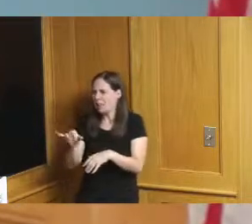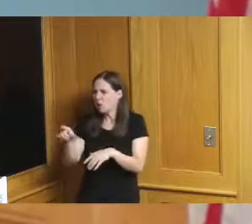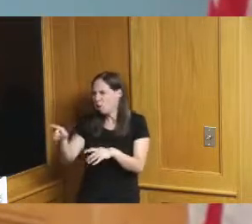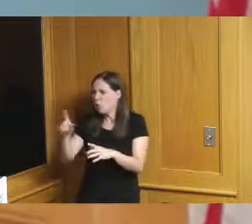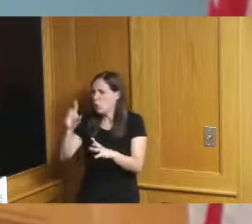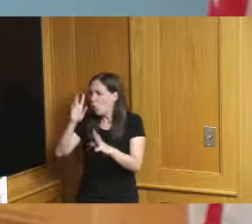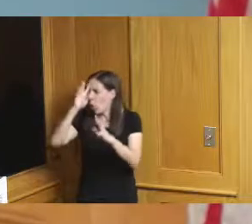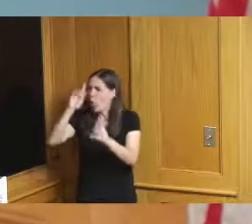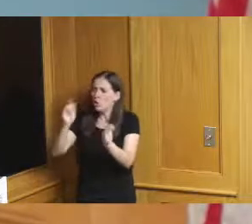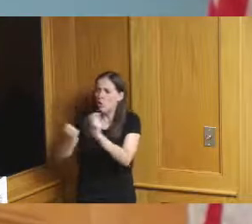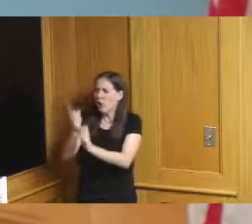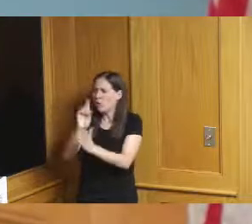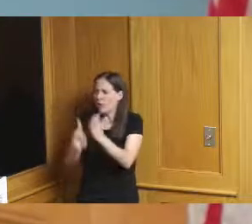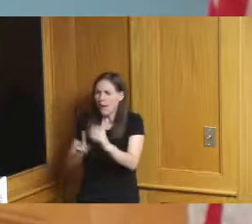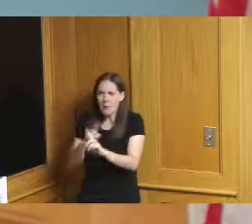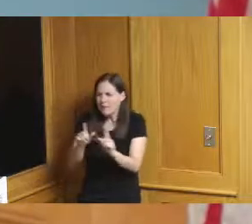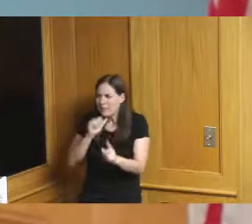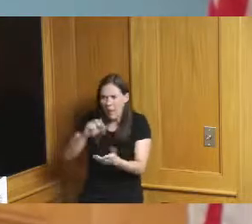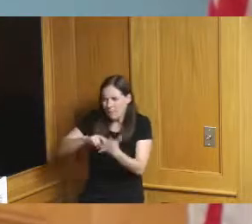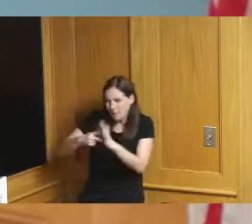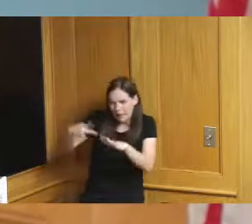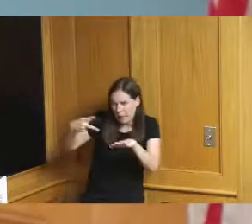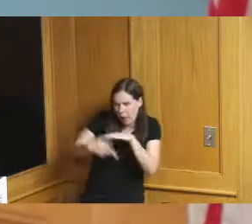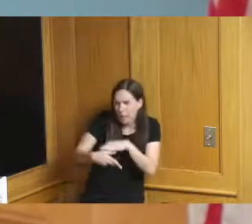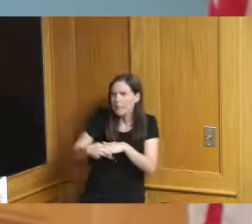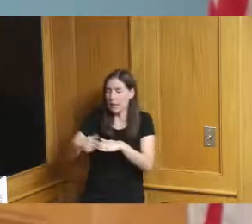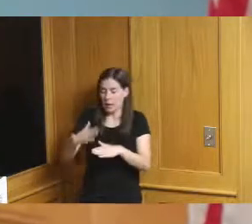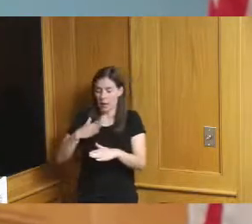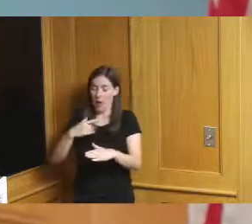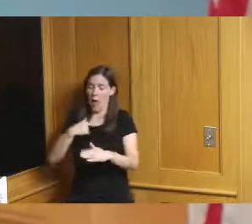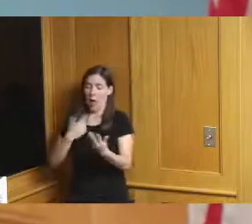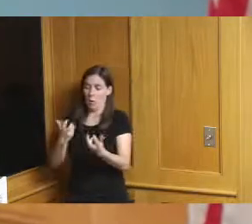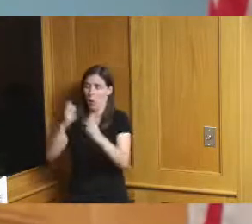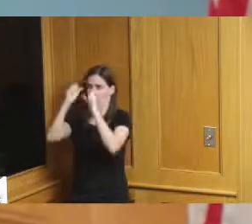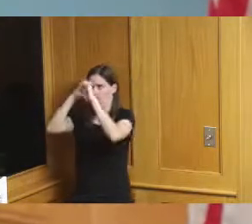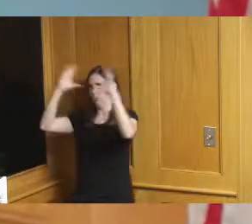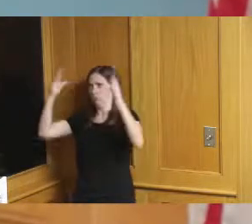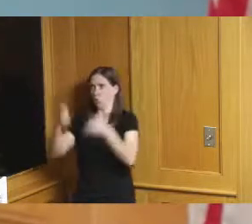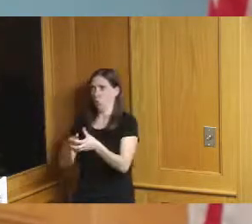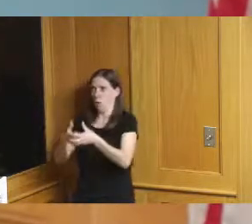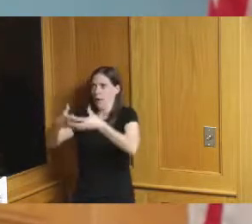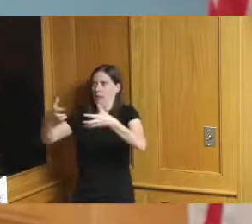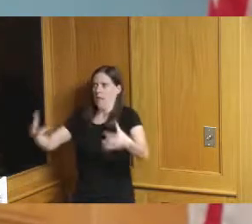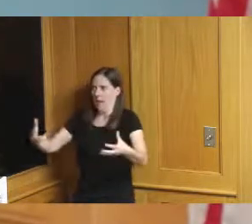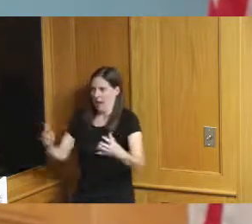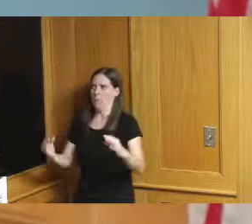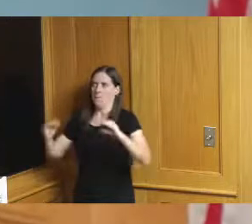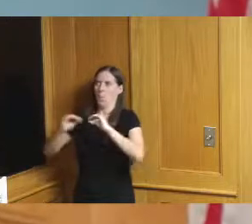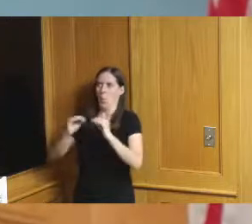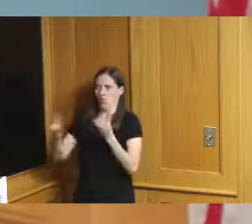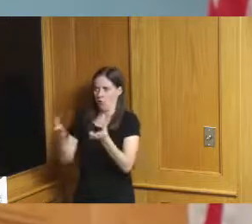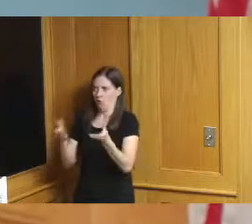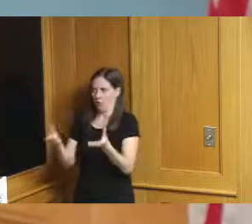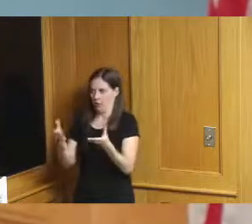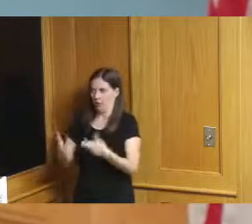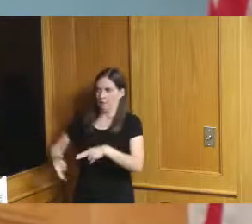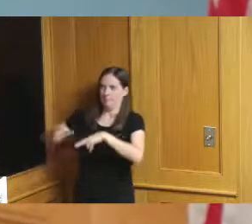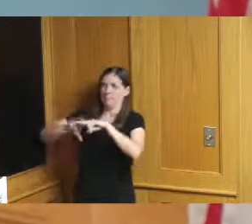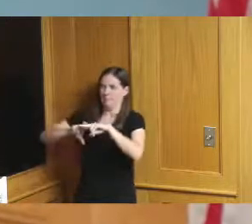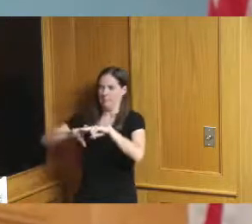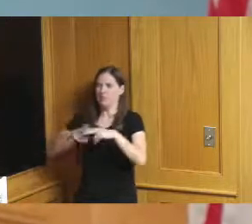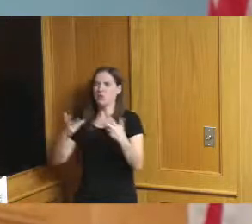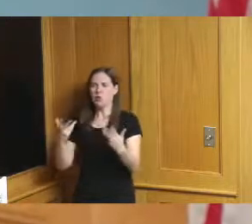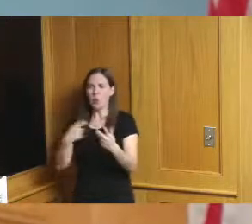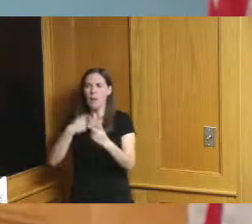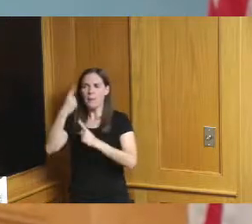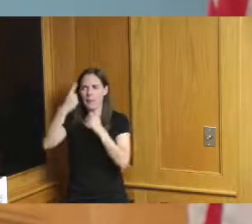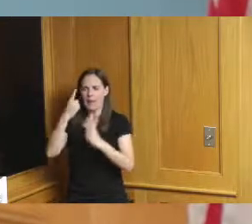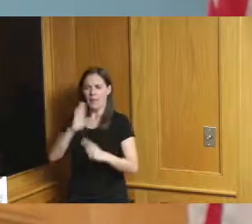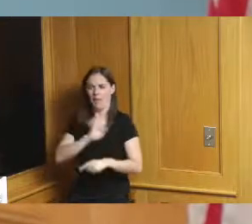cutting it meant to expanding in my mind so my question outside of so number one the Board can